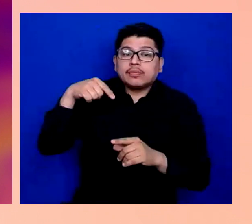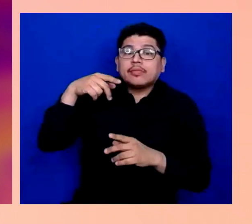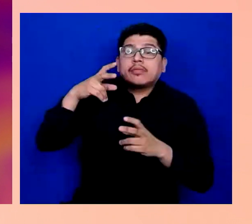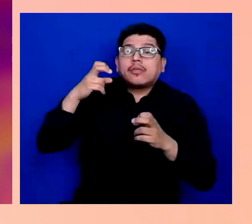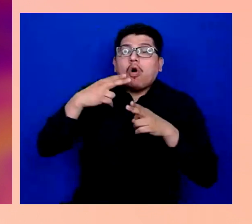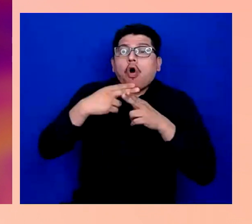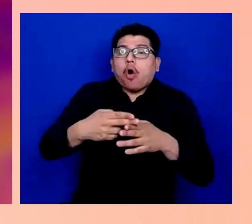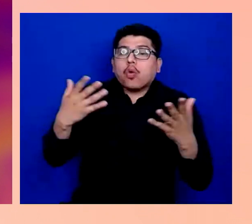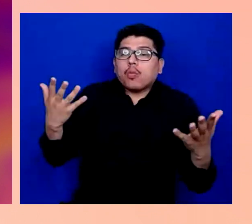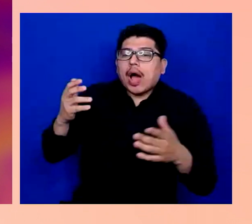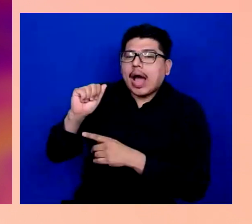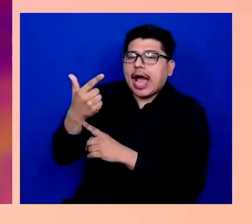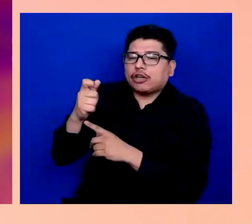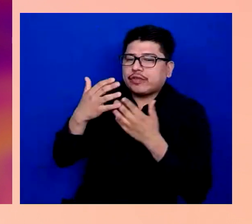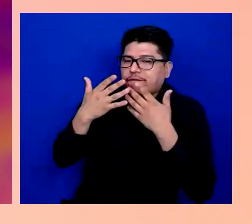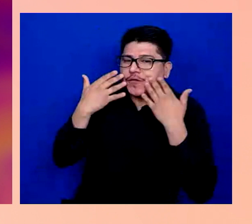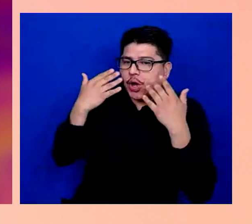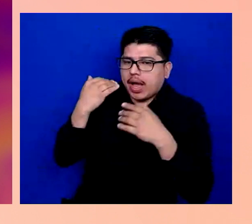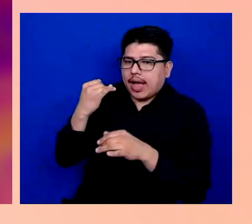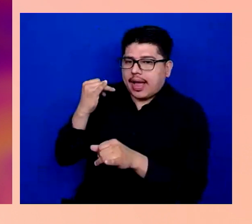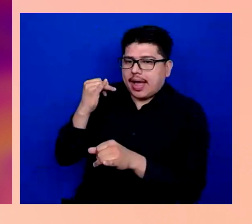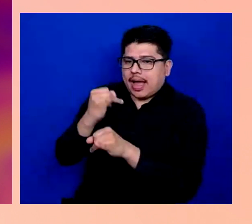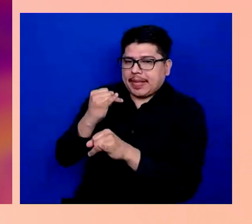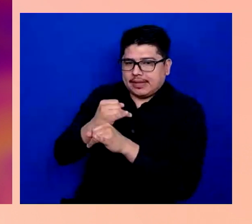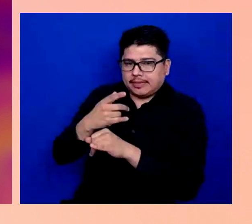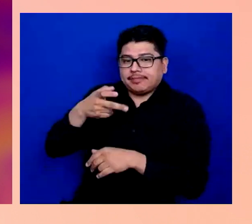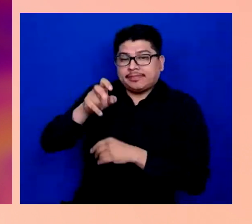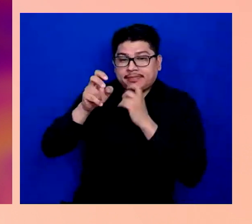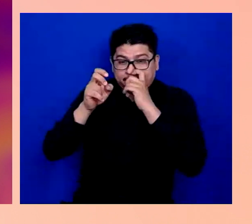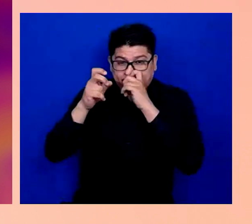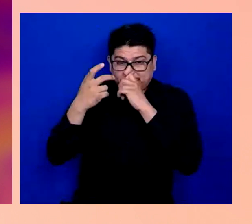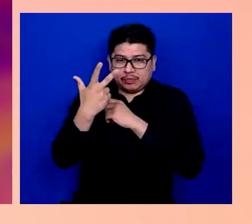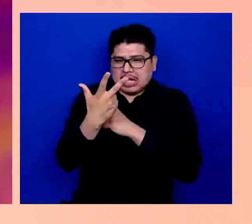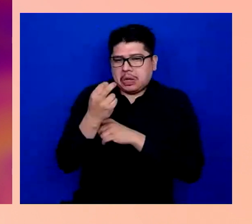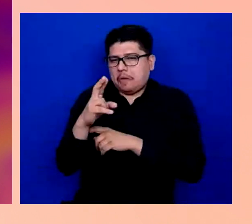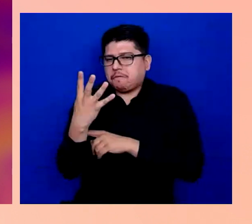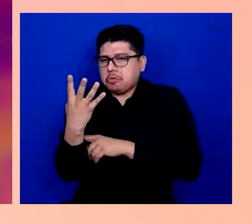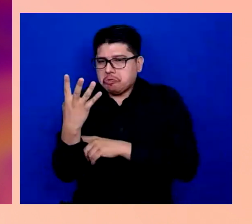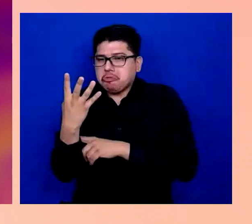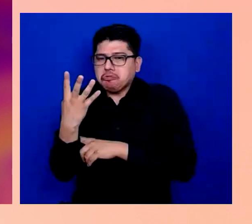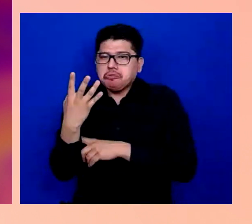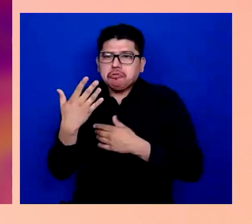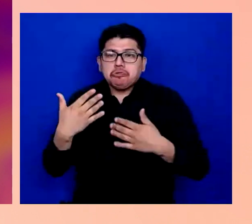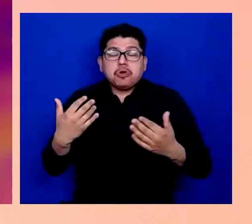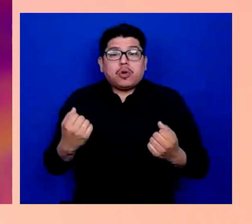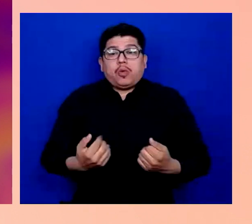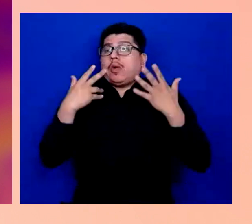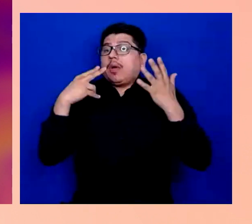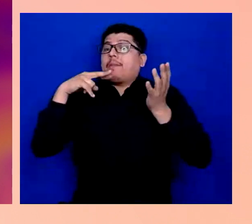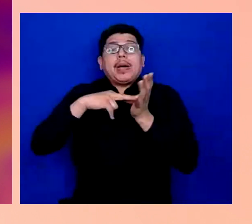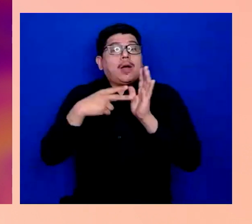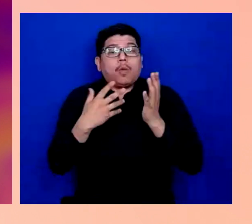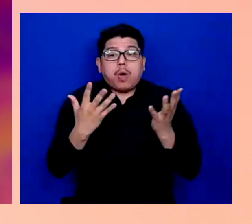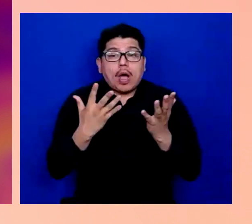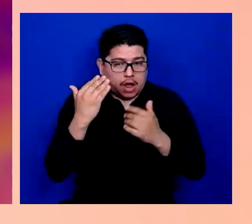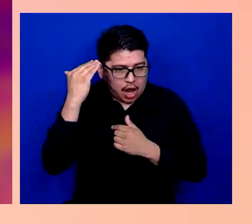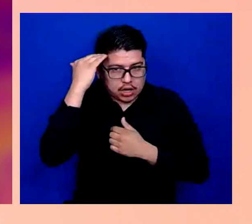been designated as age-friendly. What that does is it builds awareness and it starts with our president top-down, bottom-up, where we start to